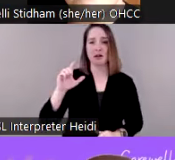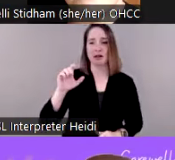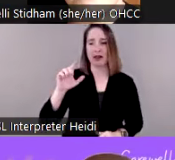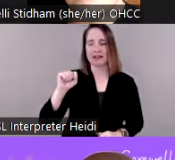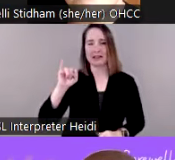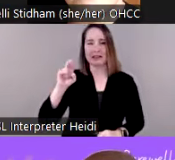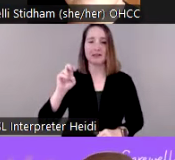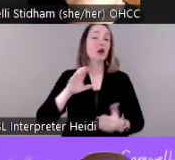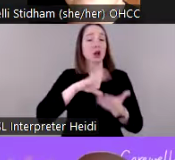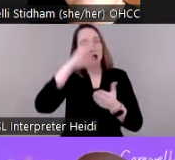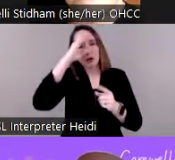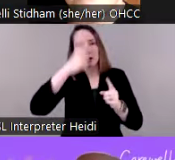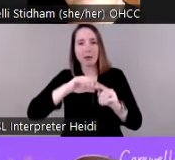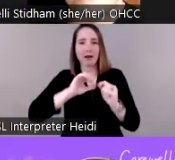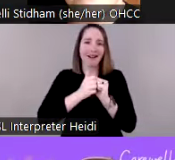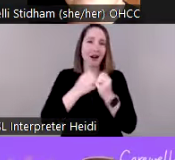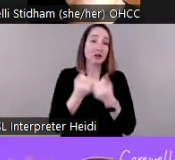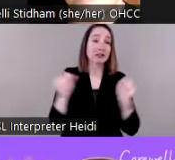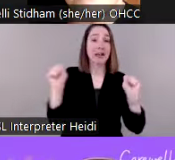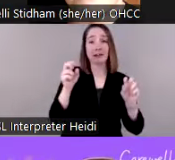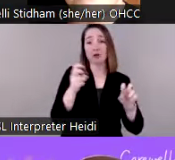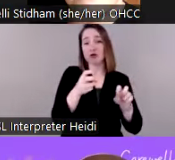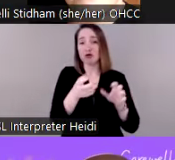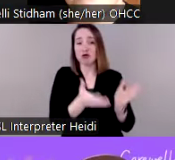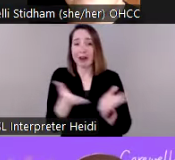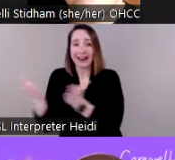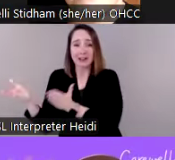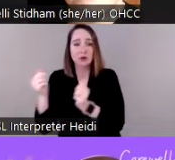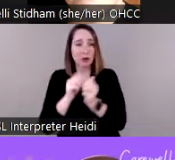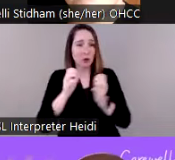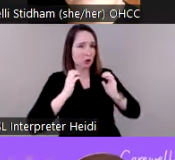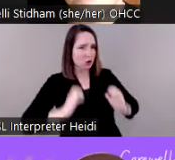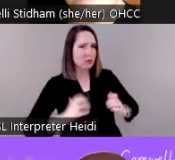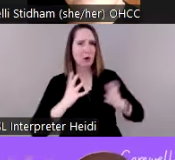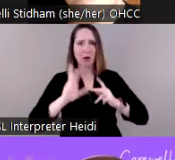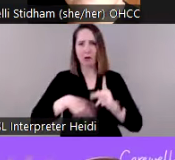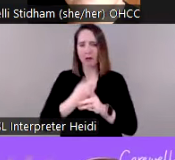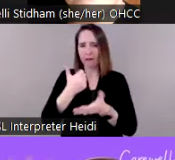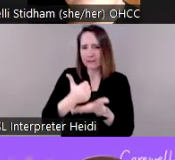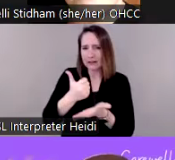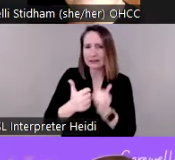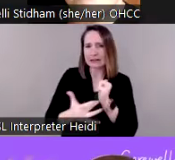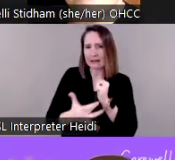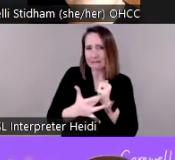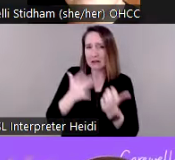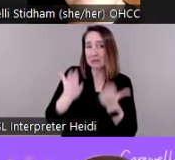learning about how to do a safe transfer with your consumer or what kinds of